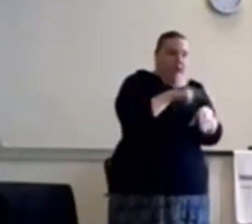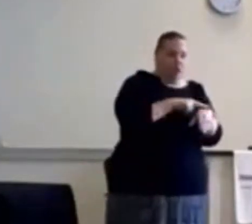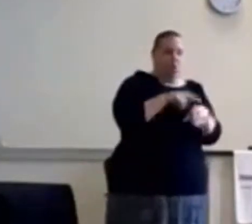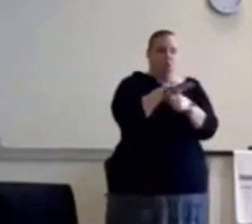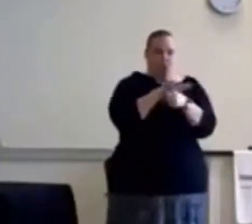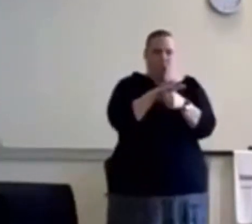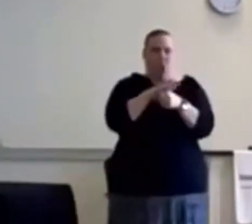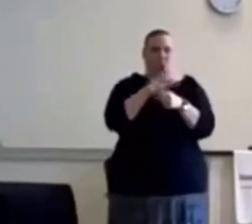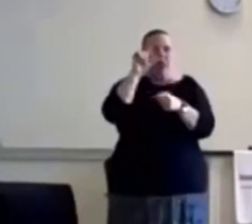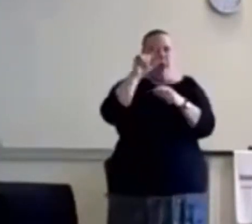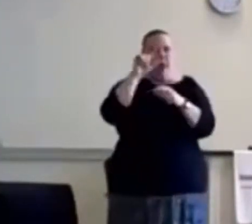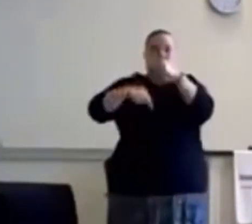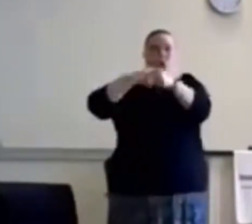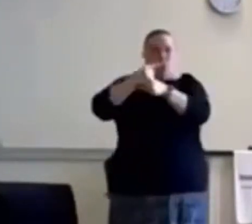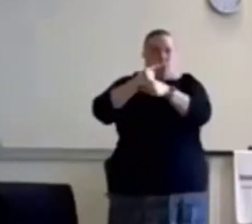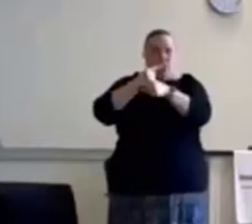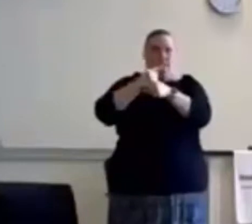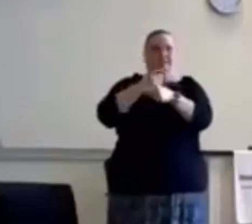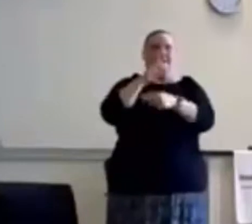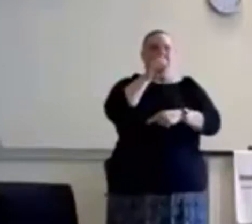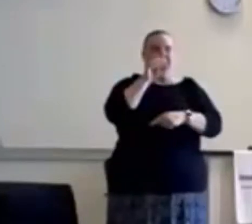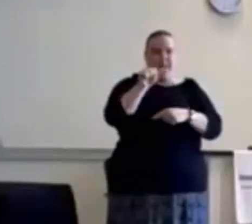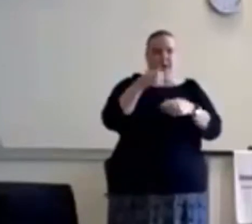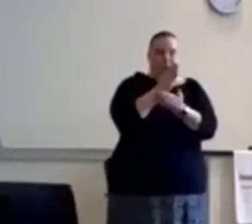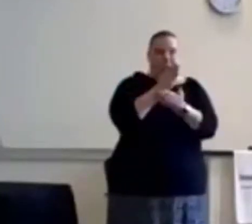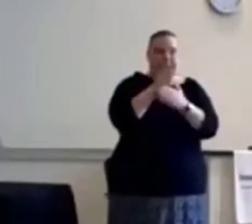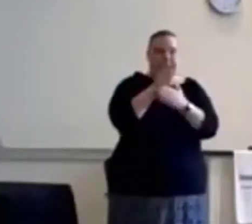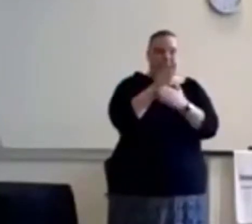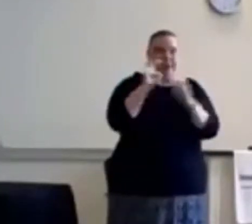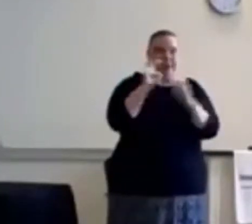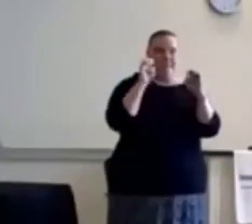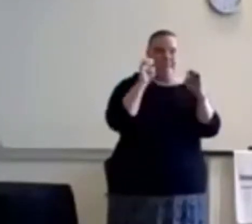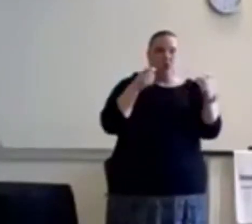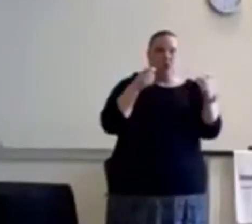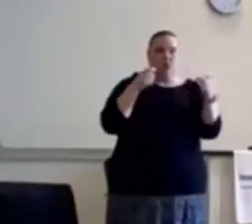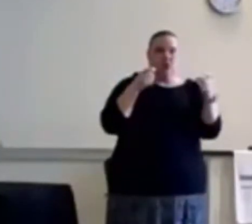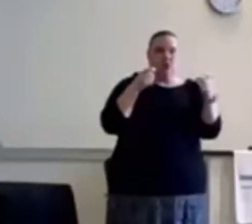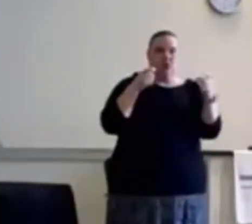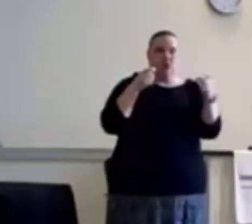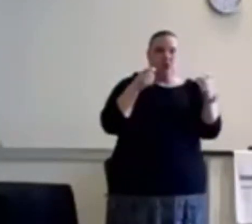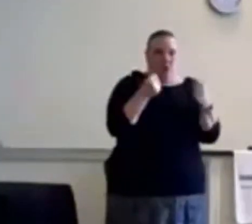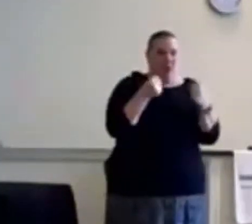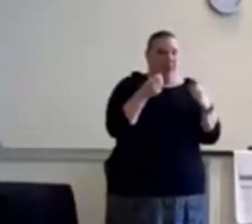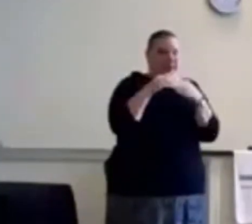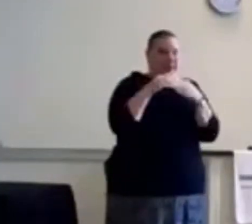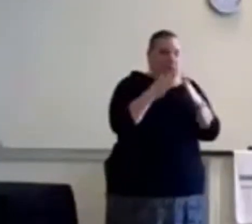rights, emergency management, and public health leaders and allies committed to